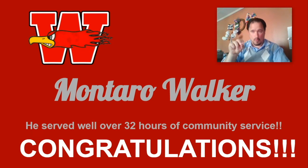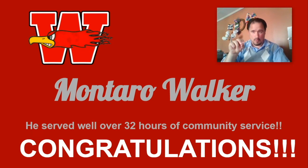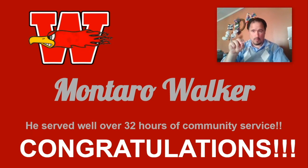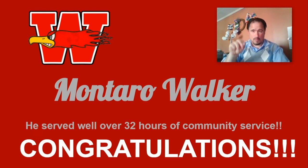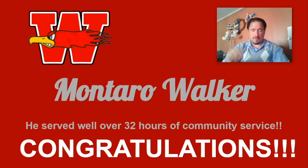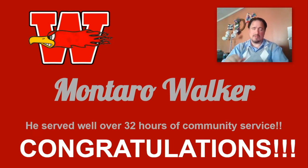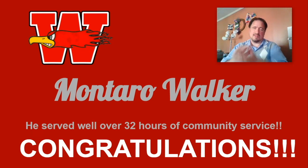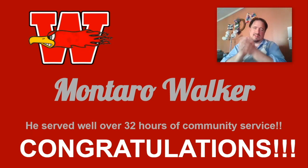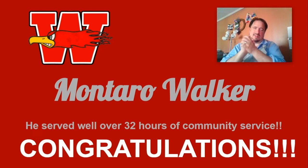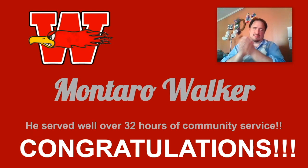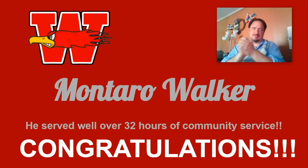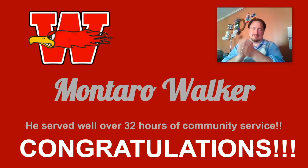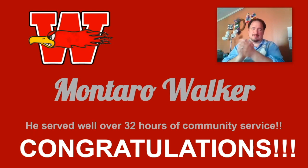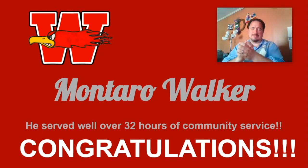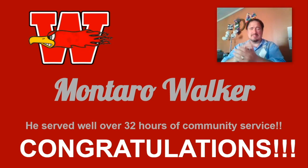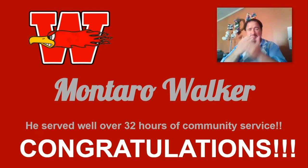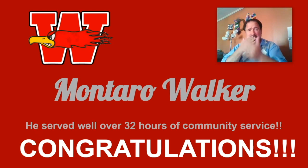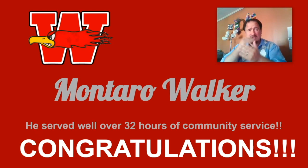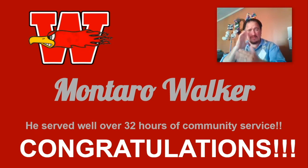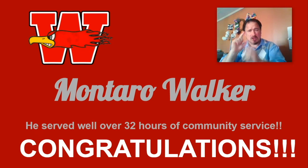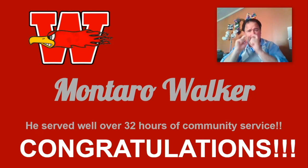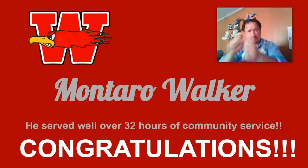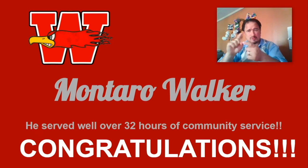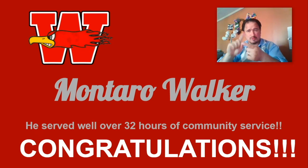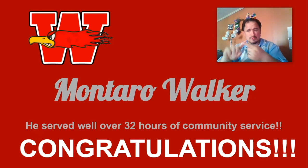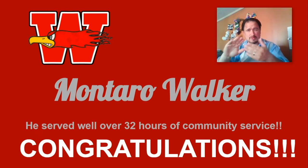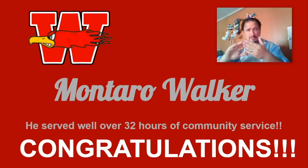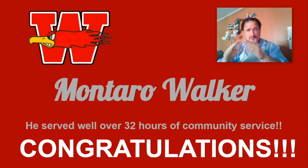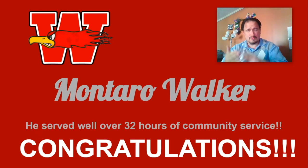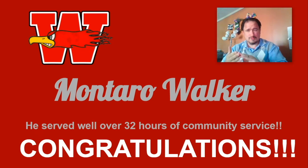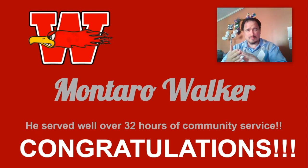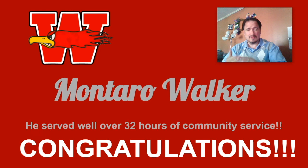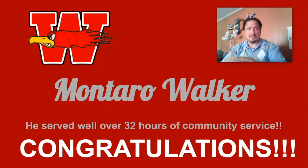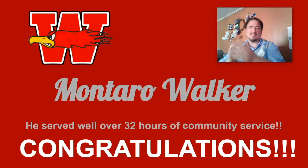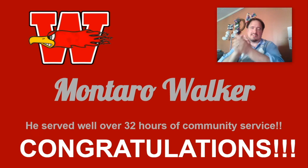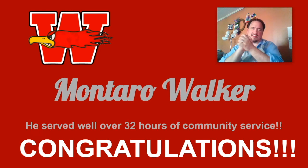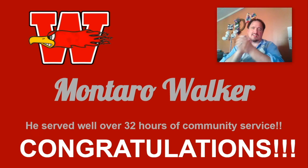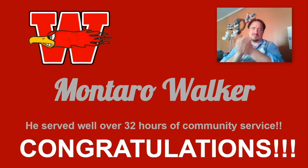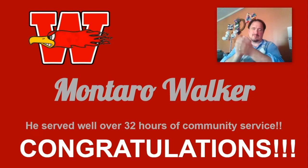Congratulations. Thank you for giving to your community. Congratulations.